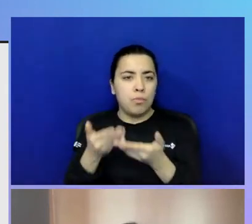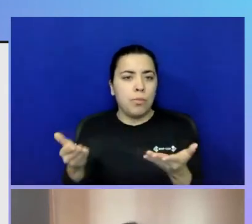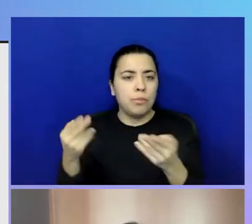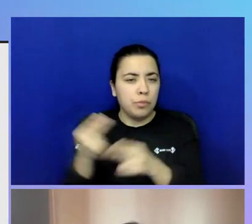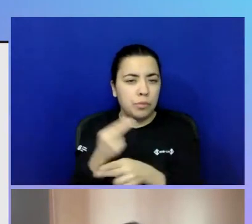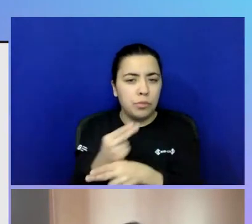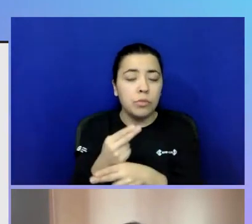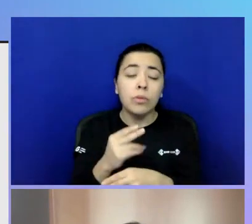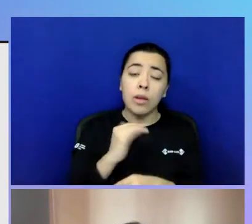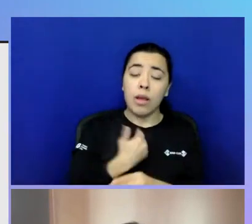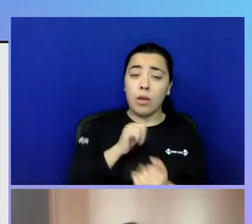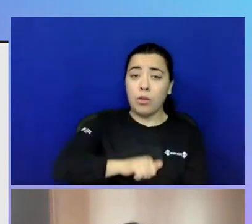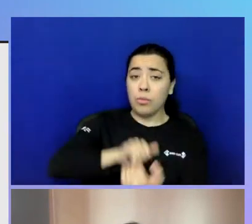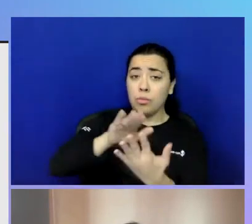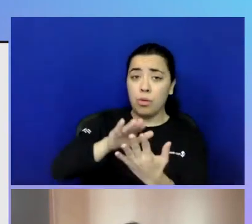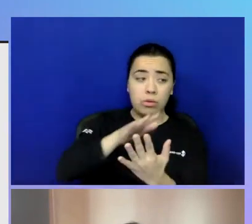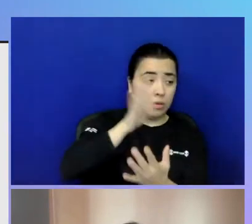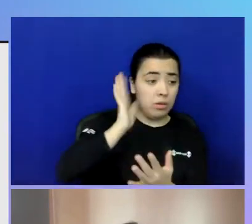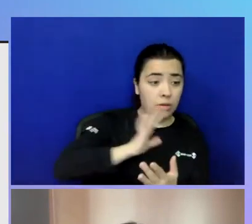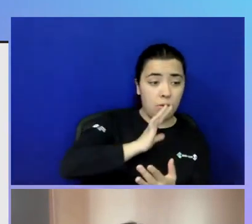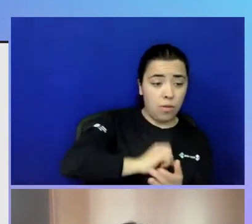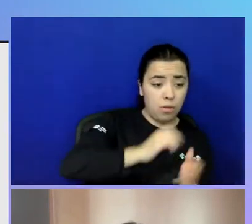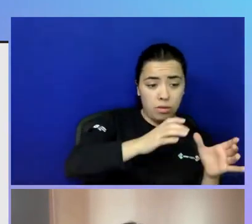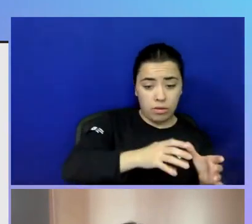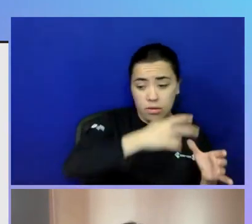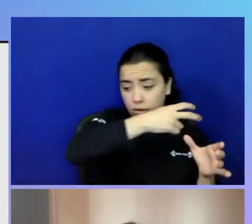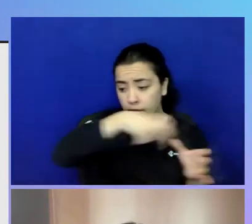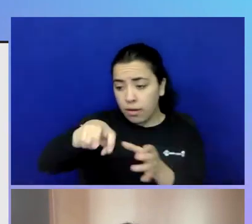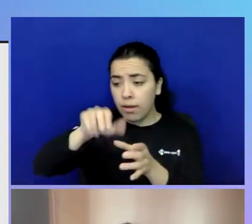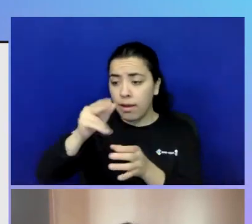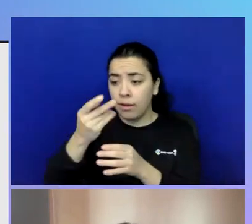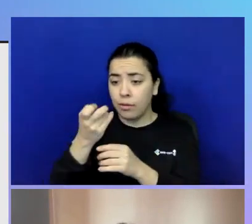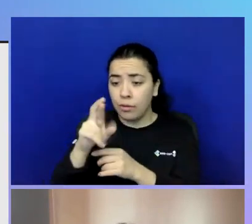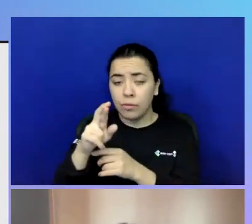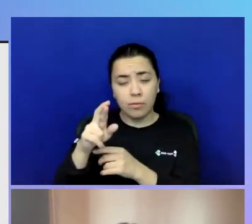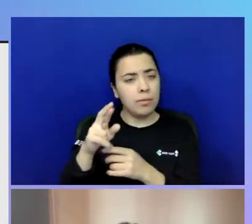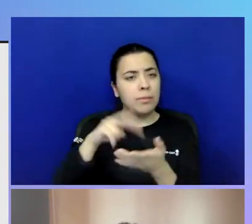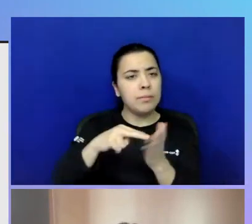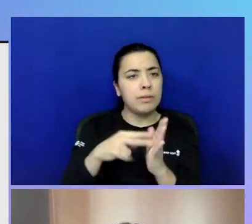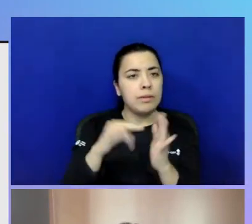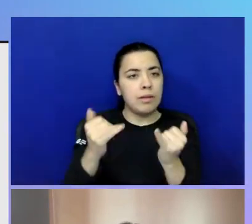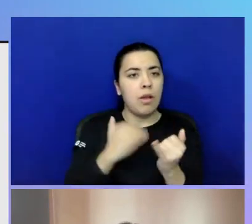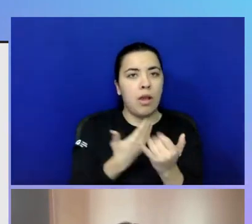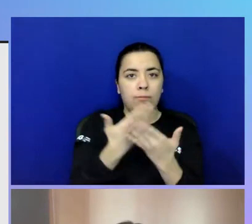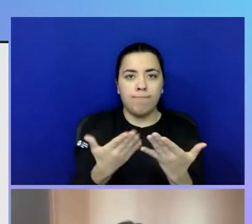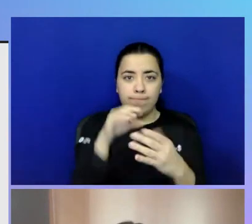angular, we've not only modernized our components, but also taken significant strides in enhancing accessibility,